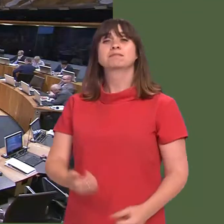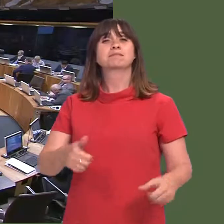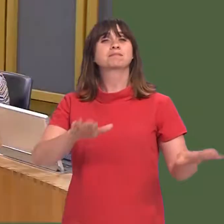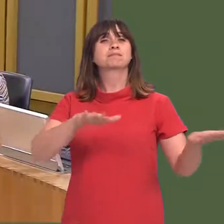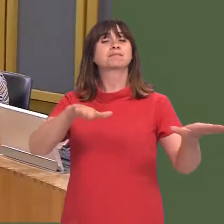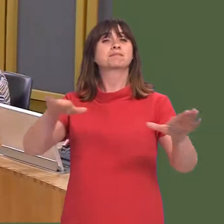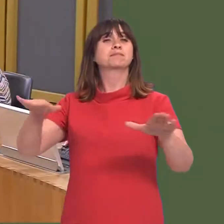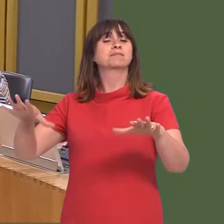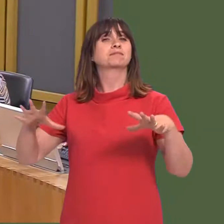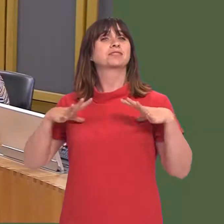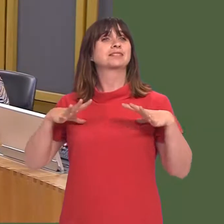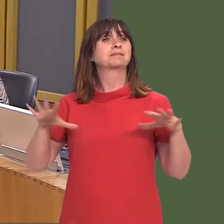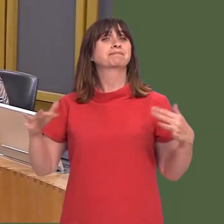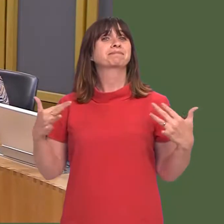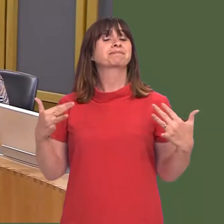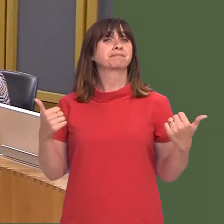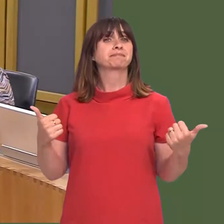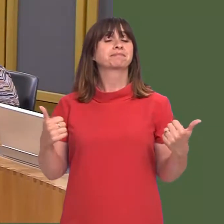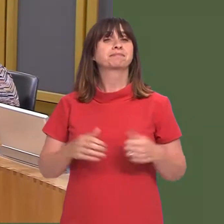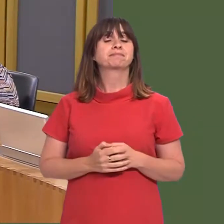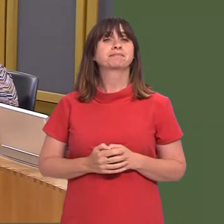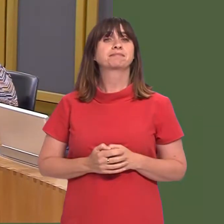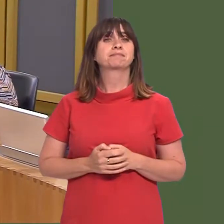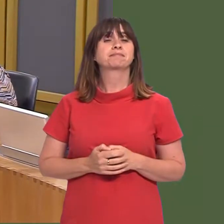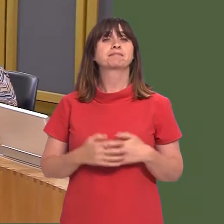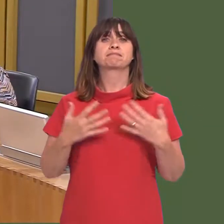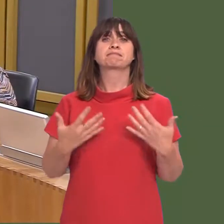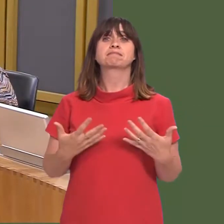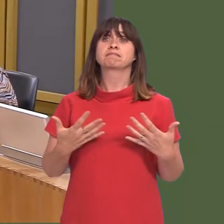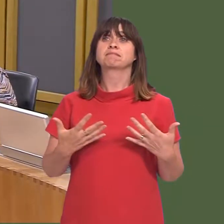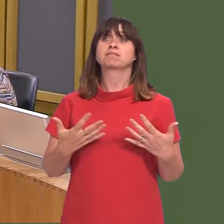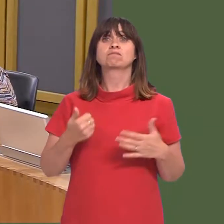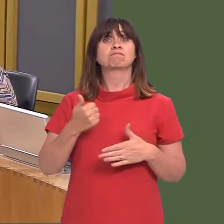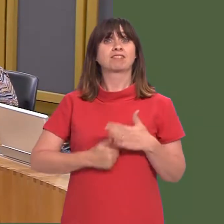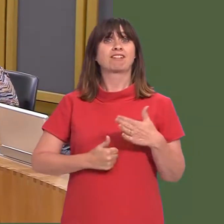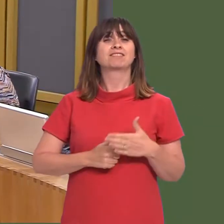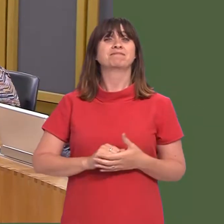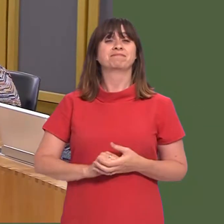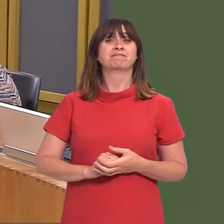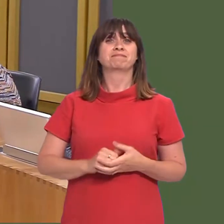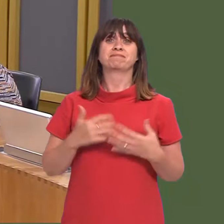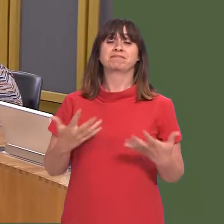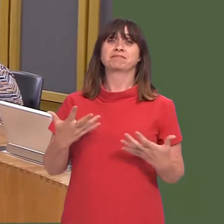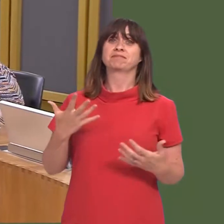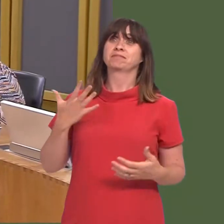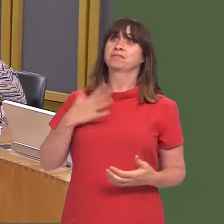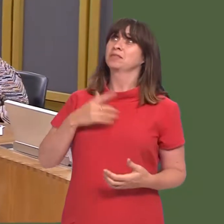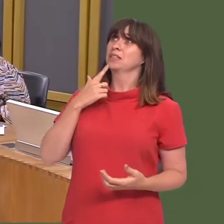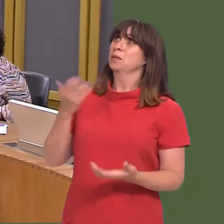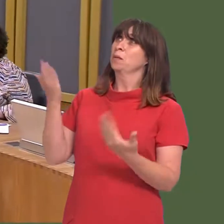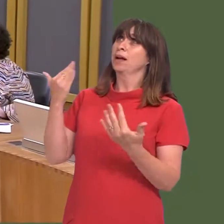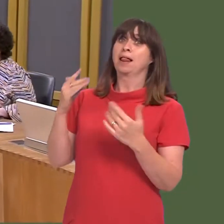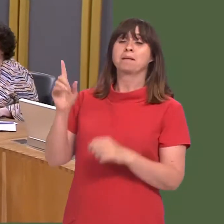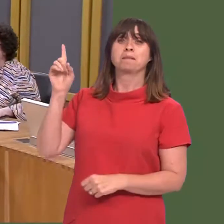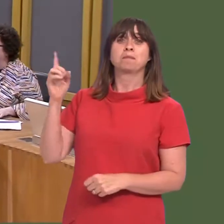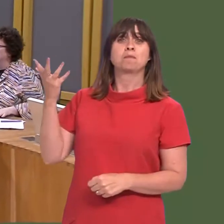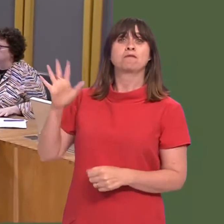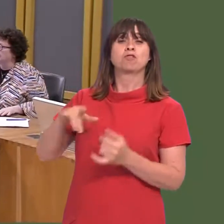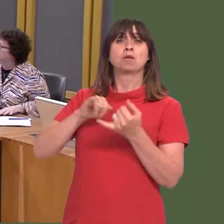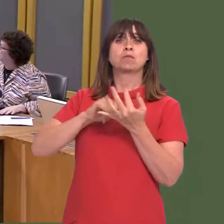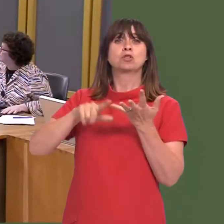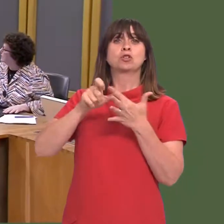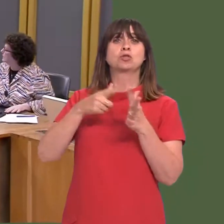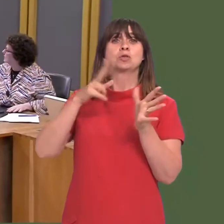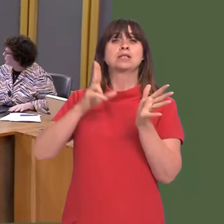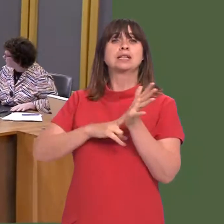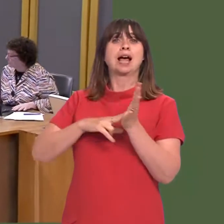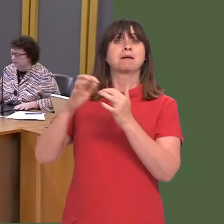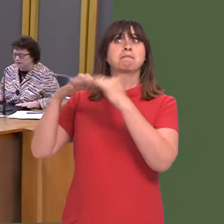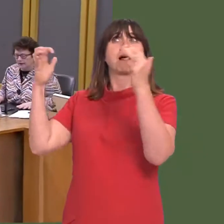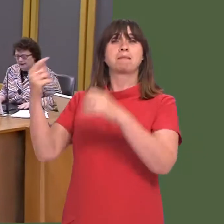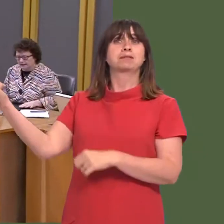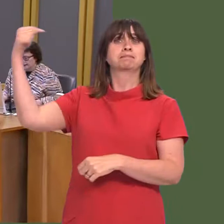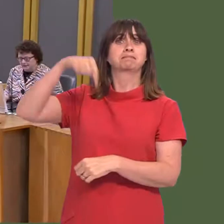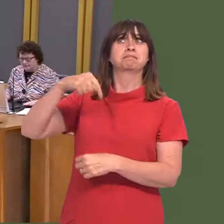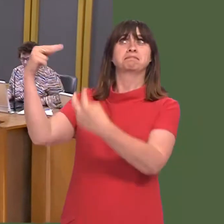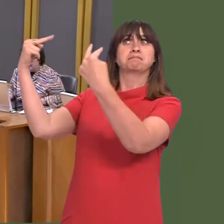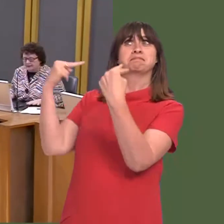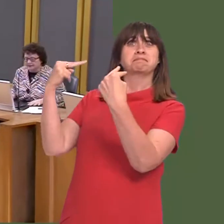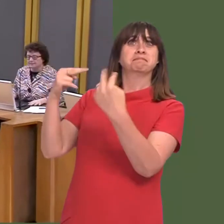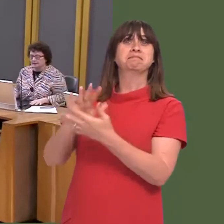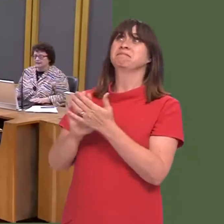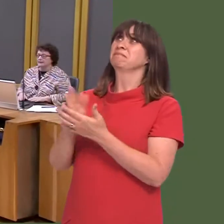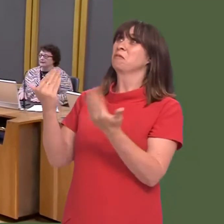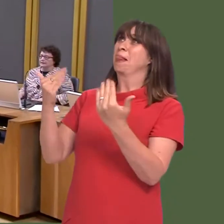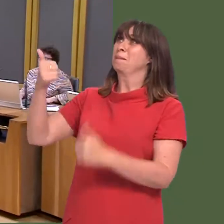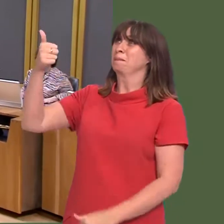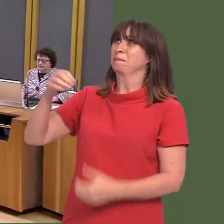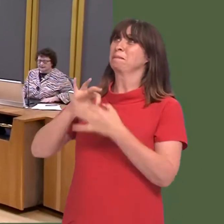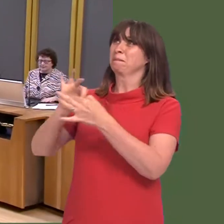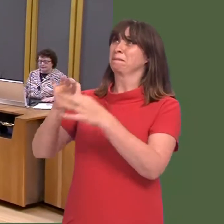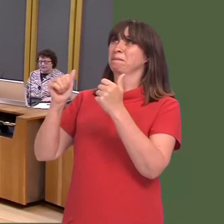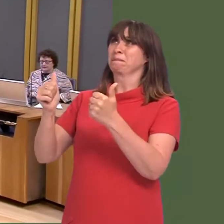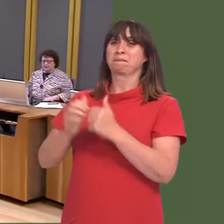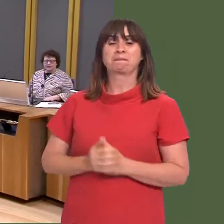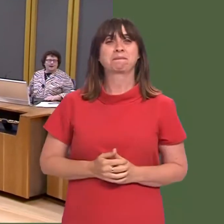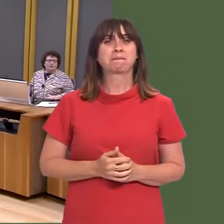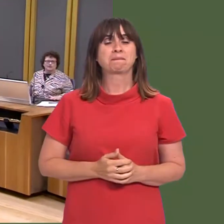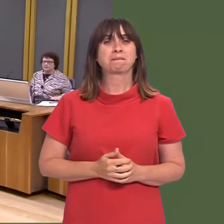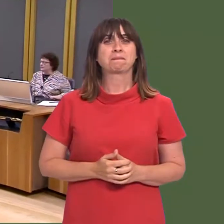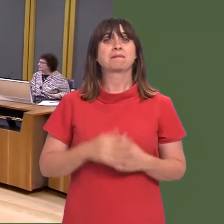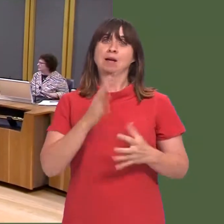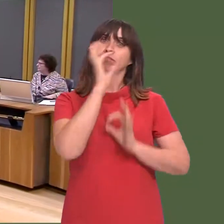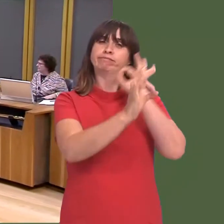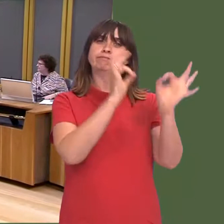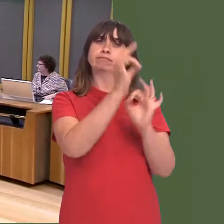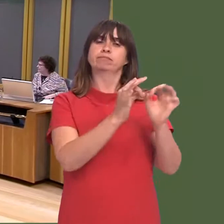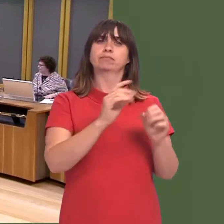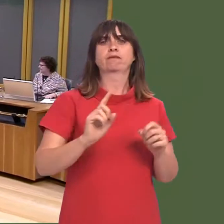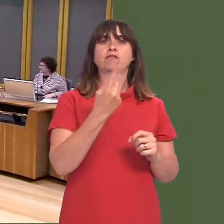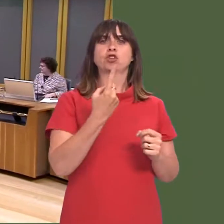Y Llywydd / The Llywydd: Our first item is questions to the First Minister, and the first